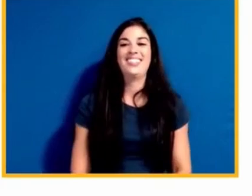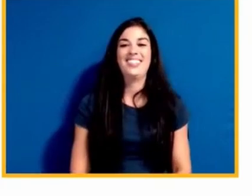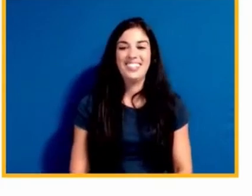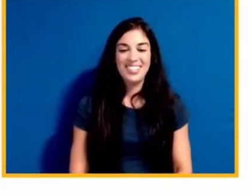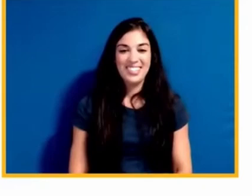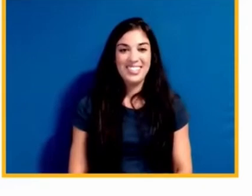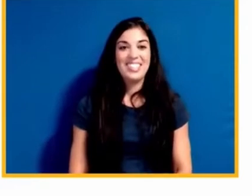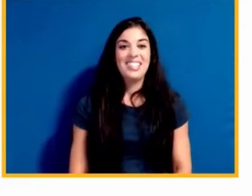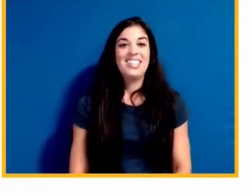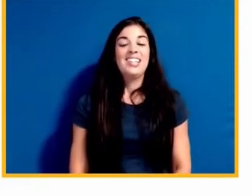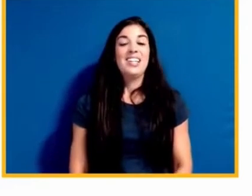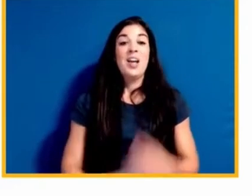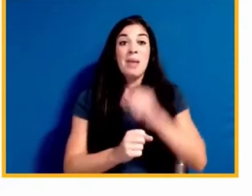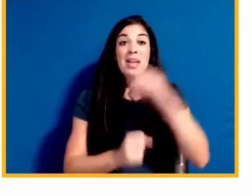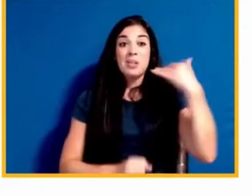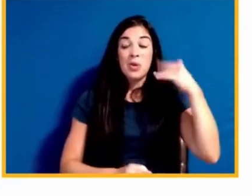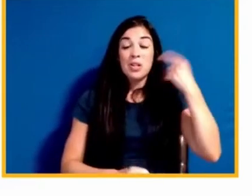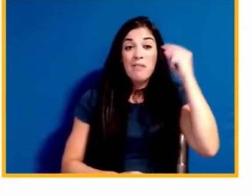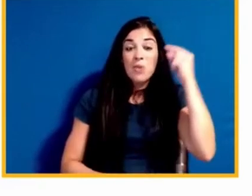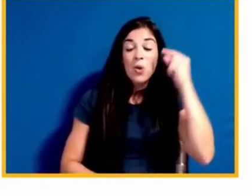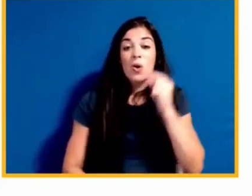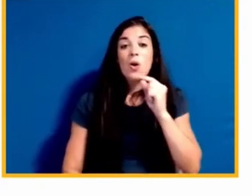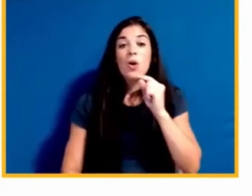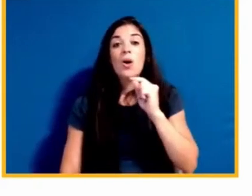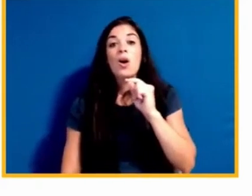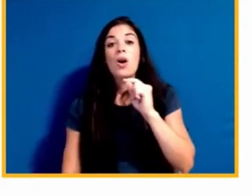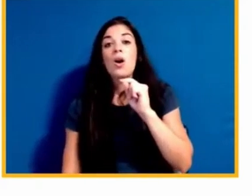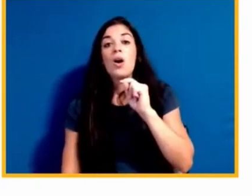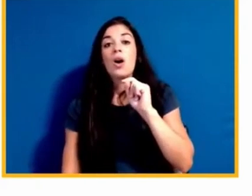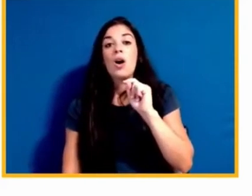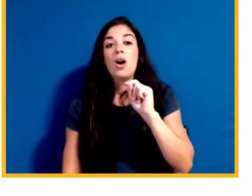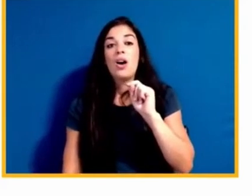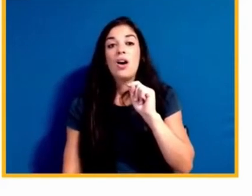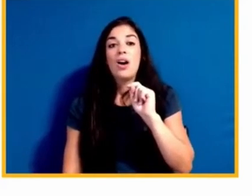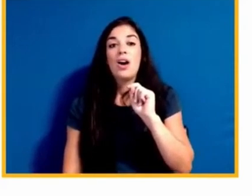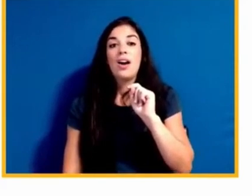Everybody, make some noise for: Vixie Valentine!